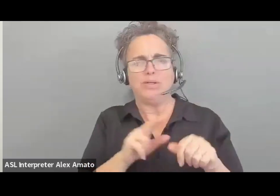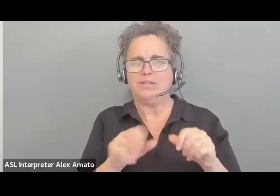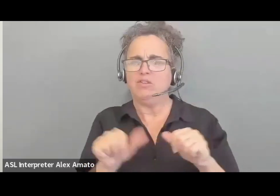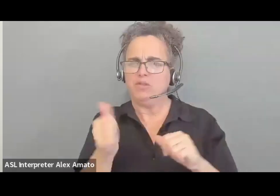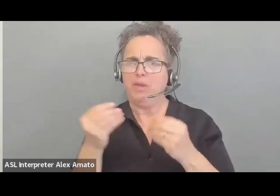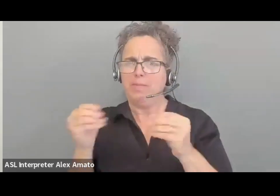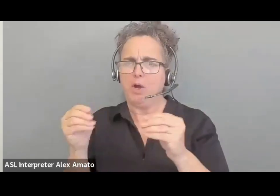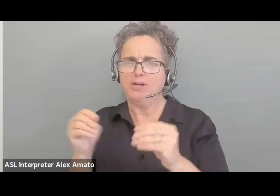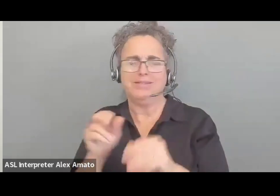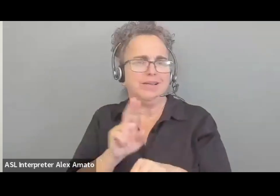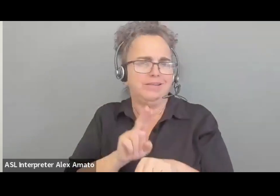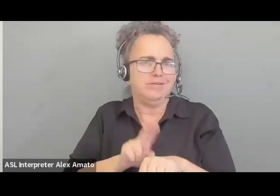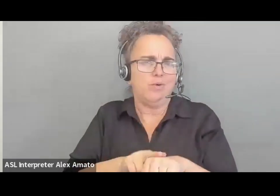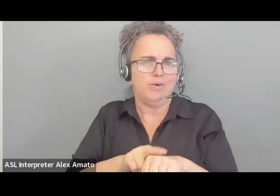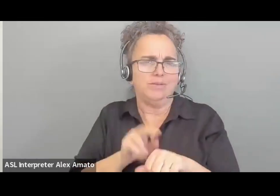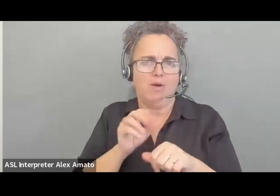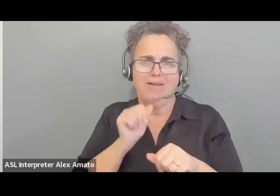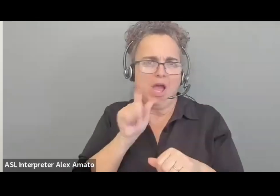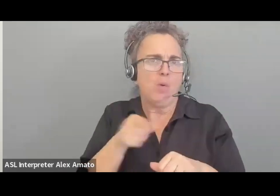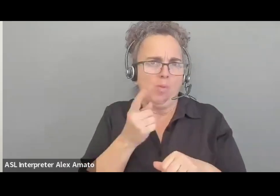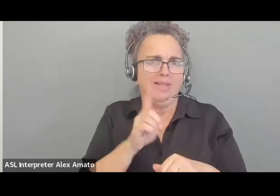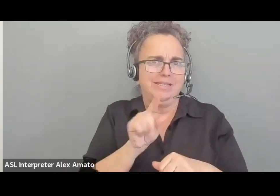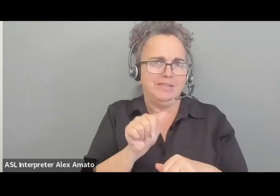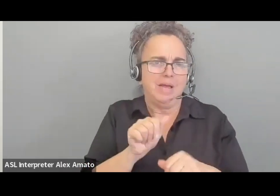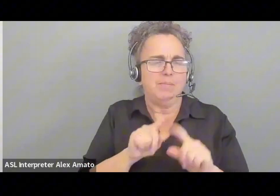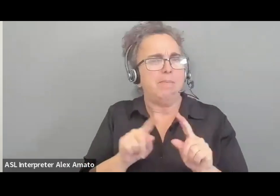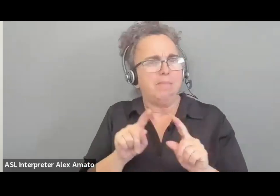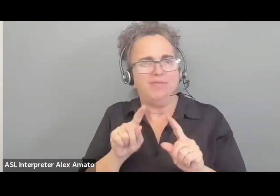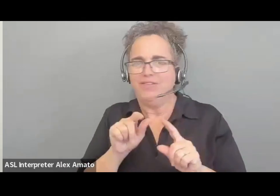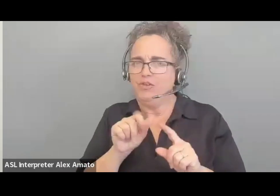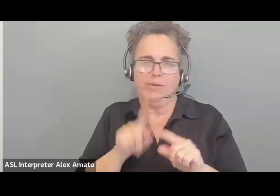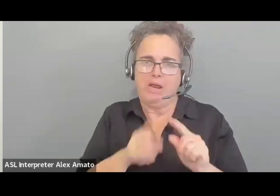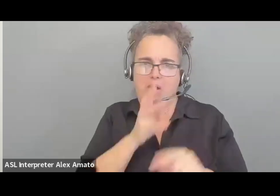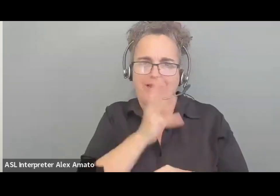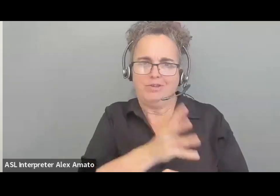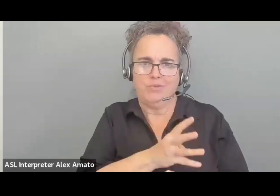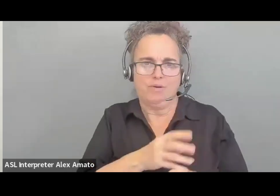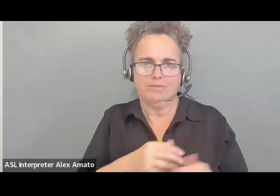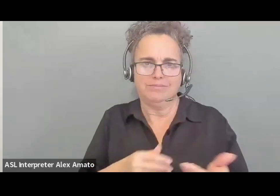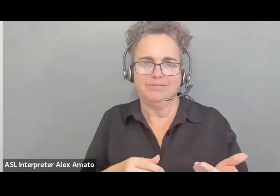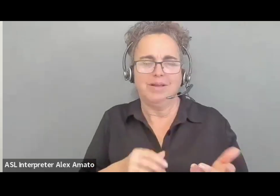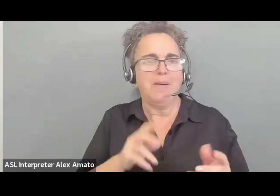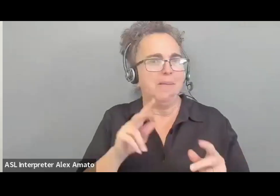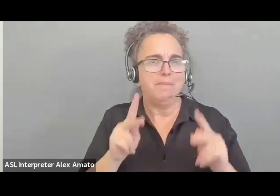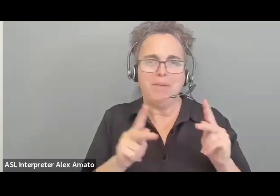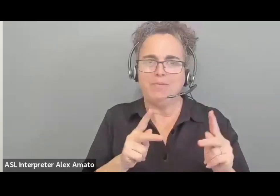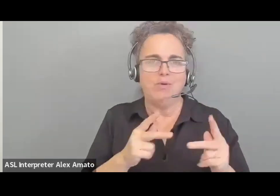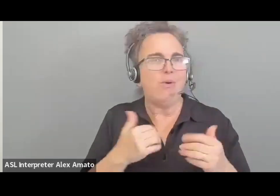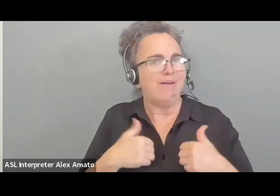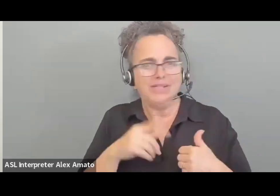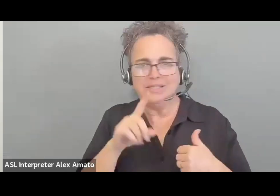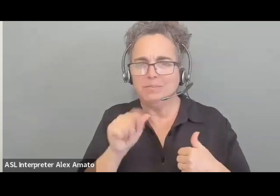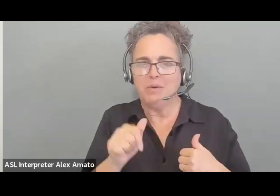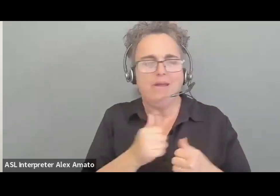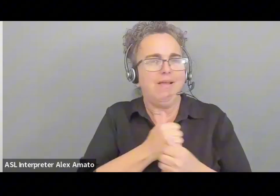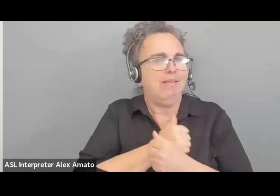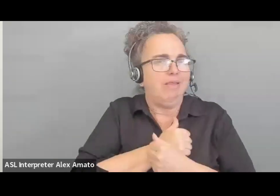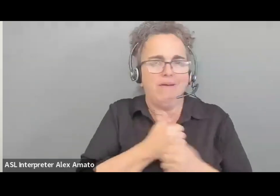but it is not a space to be ignored. That there are a lot of people with disabilities. They love to game, they love to be part of a community.